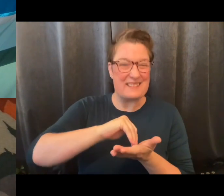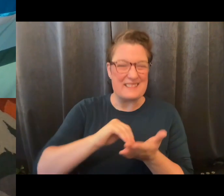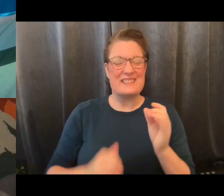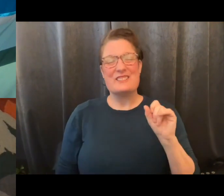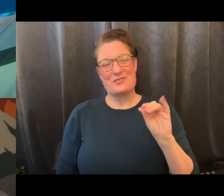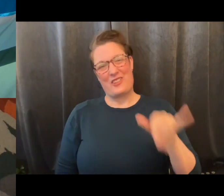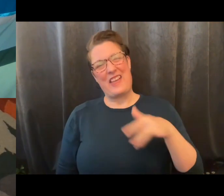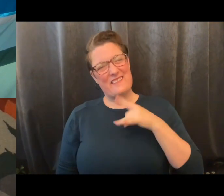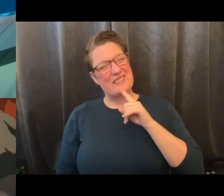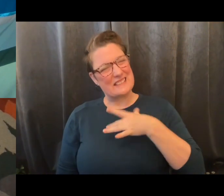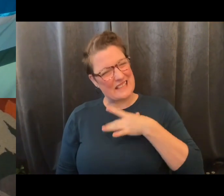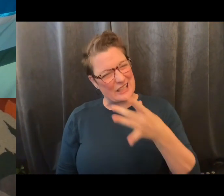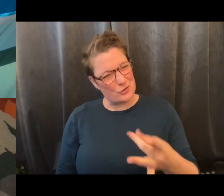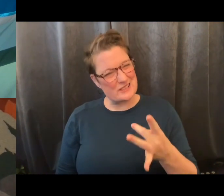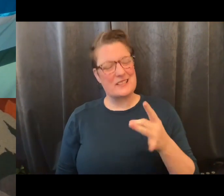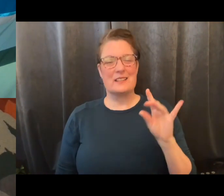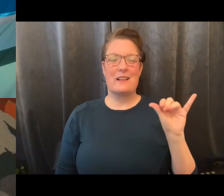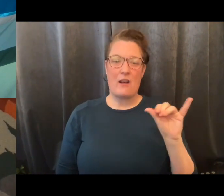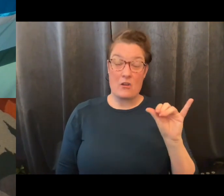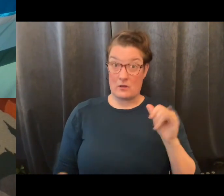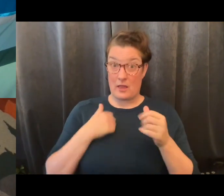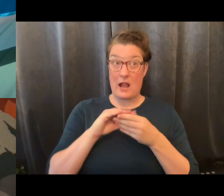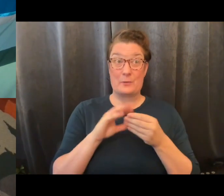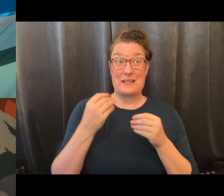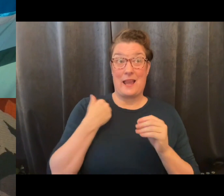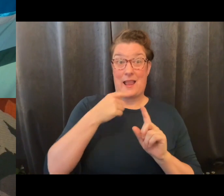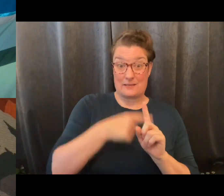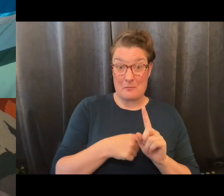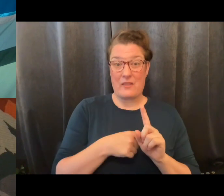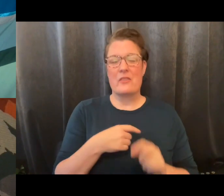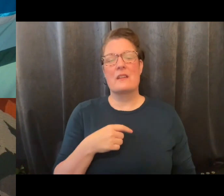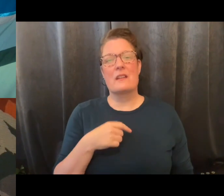And I also, like I was saying last month, like, I love that there's the idea of